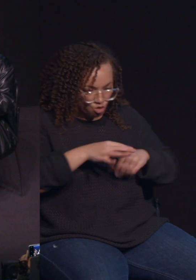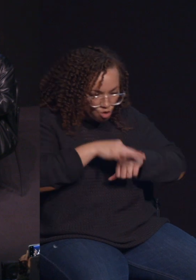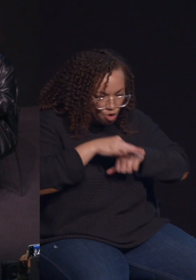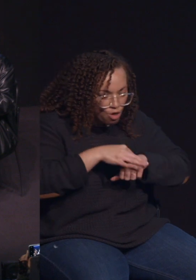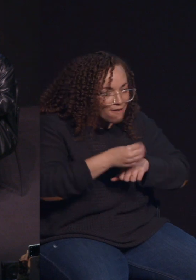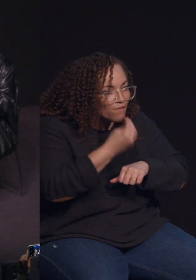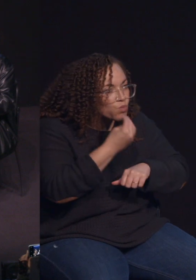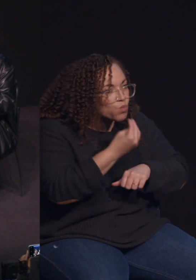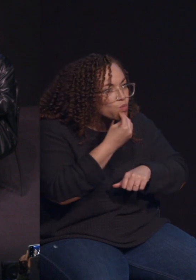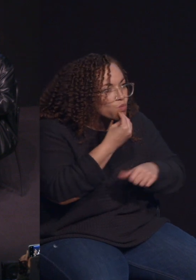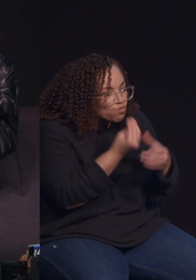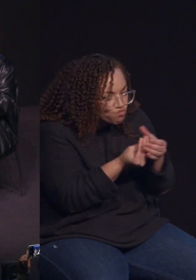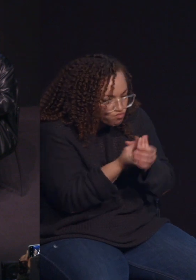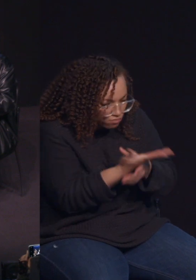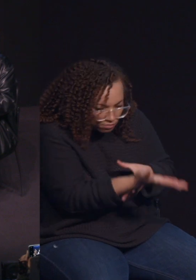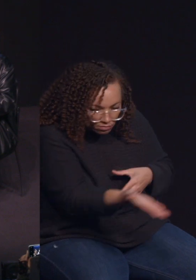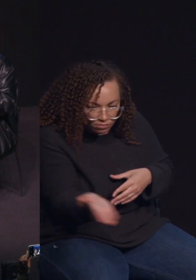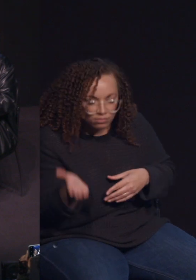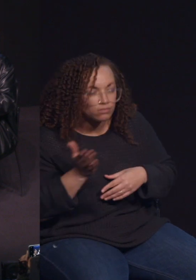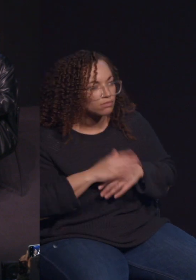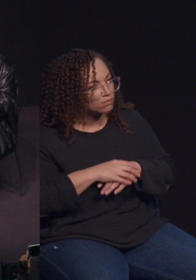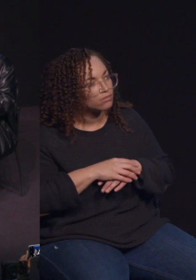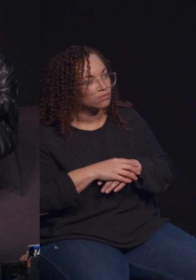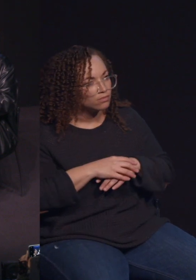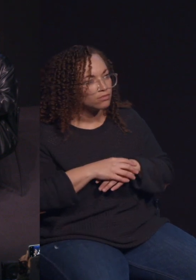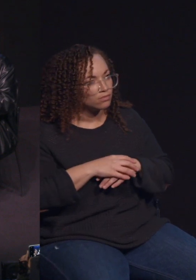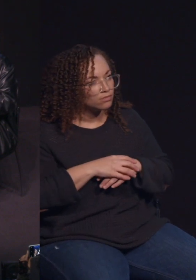to feed people, we have to go to another medium, you know.